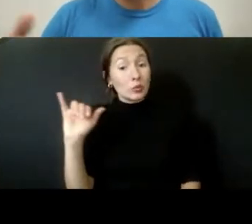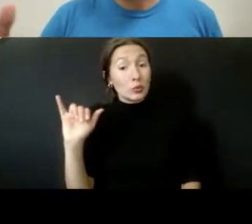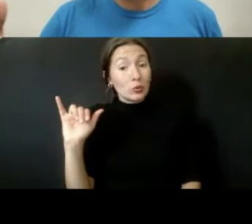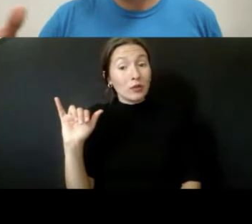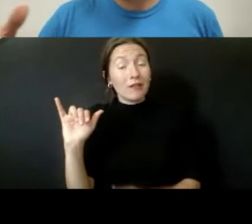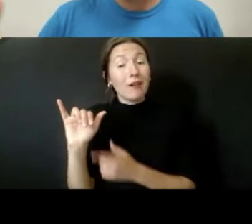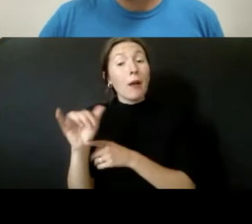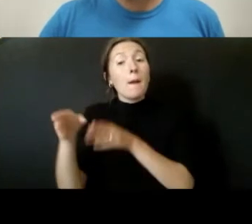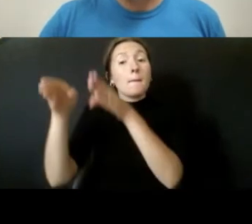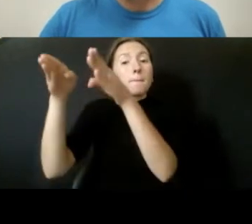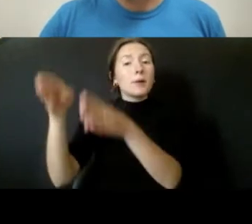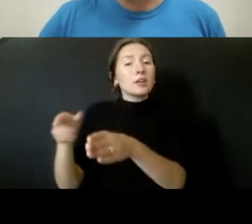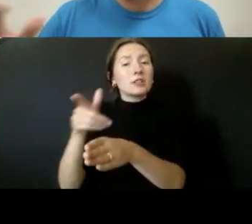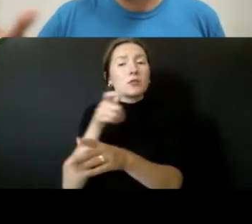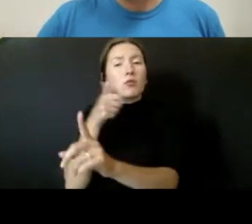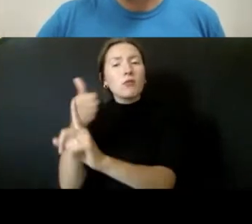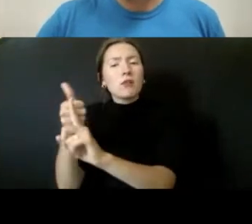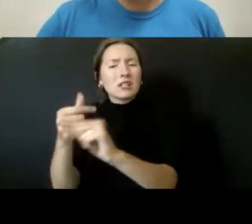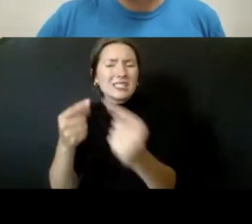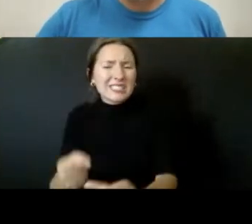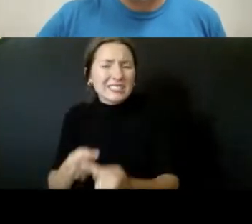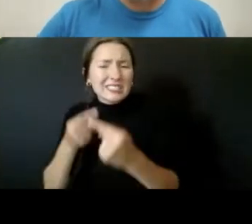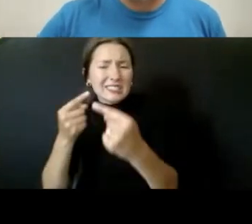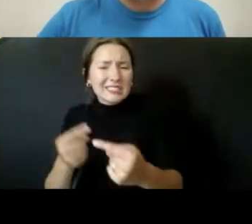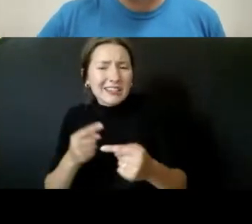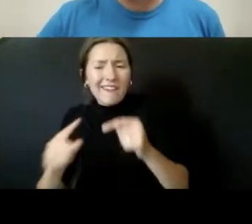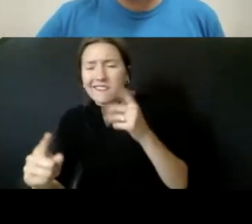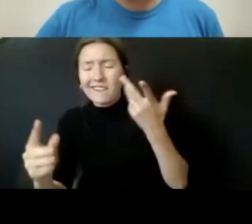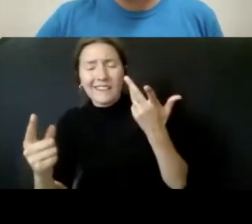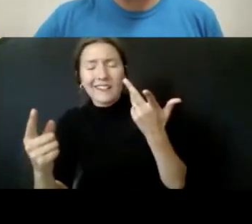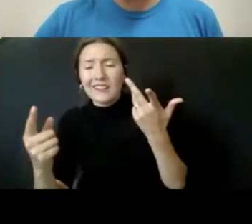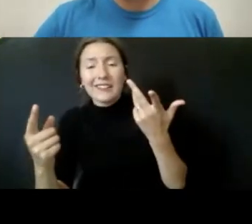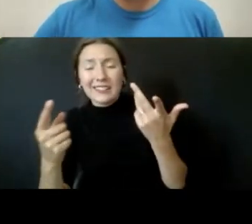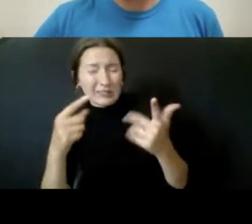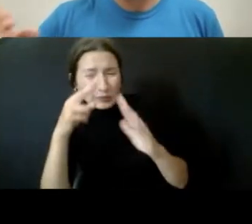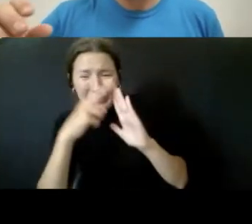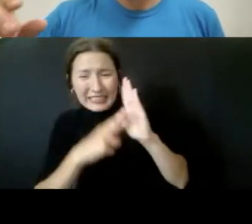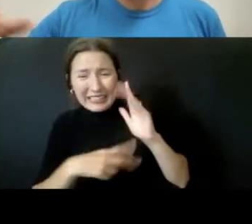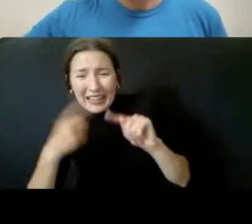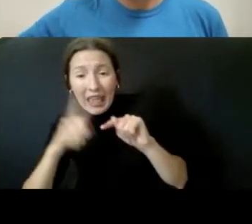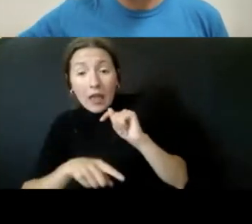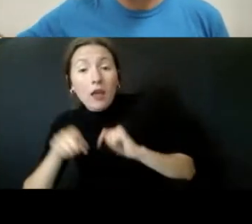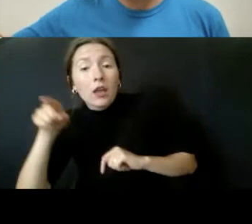of time to learn that this person was not able to read or take this compliance course and it